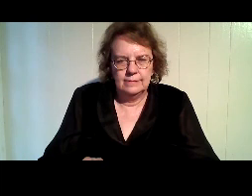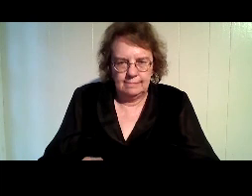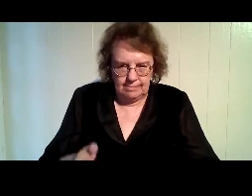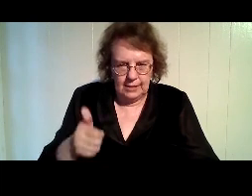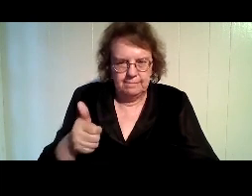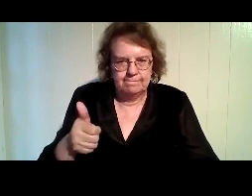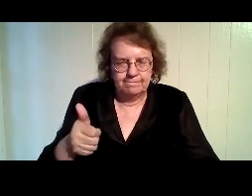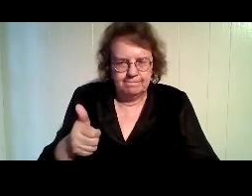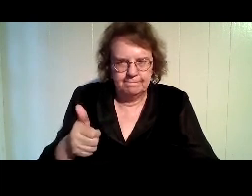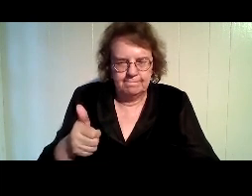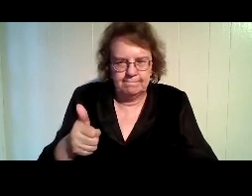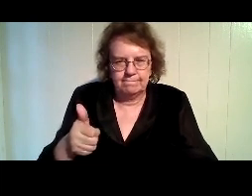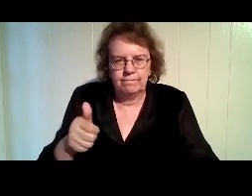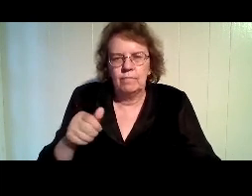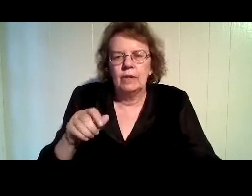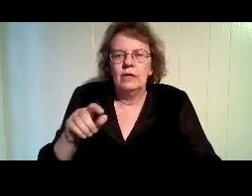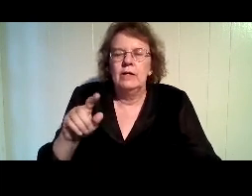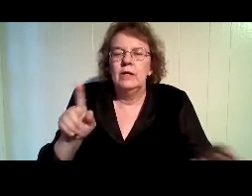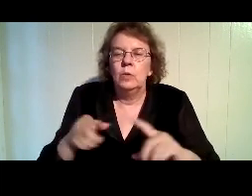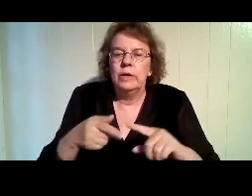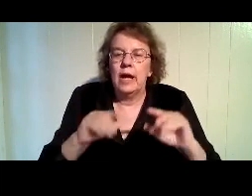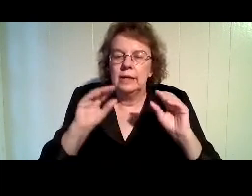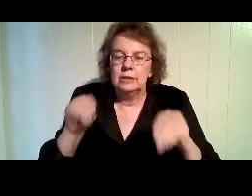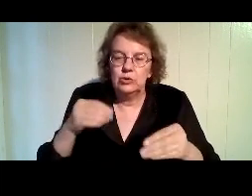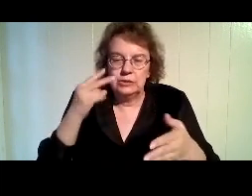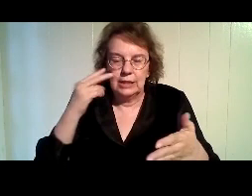Once I insert the file, you'll see a new button appears on the